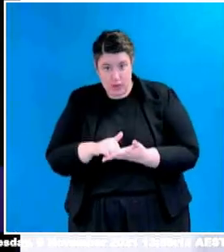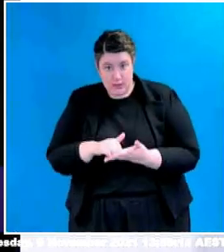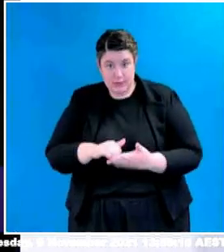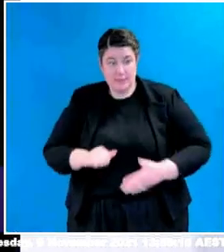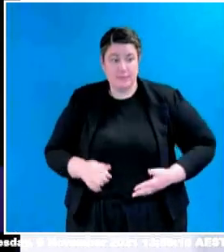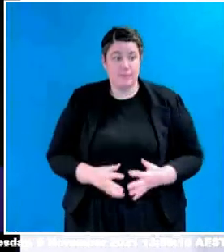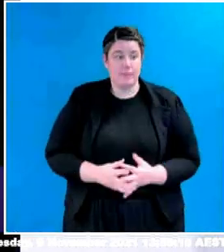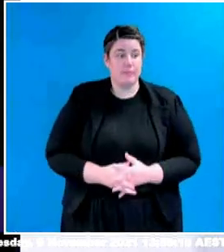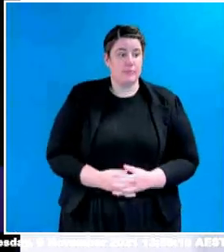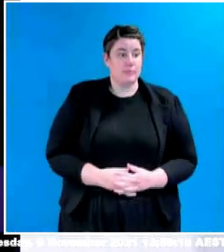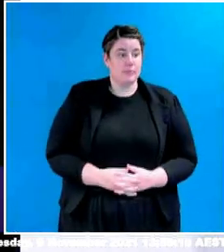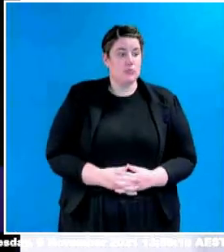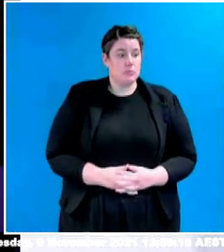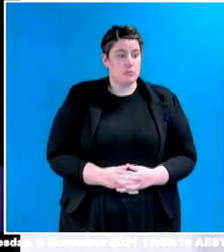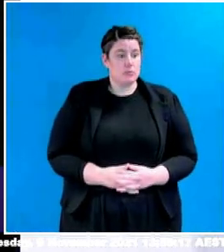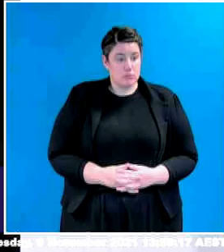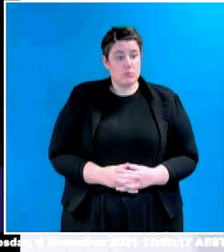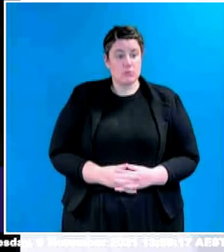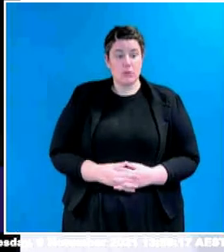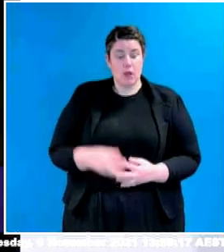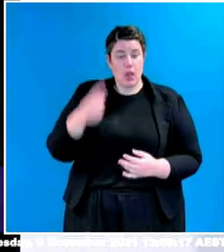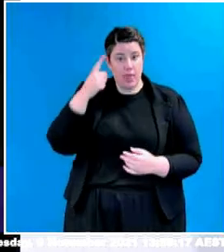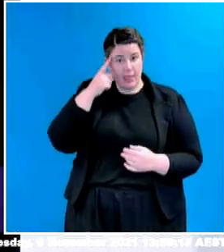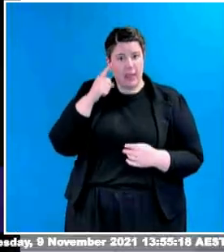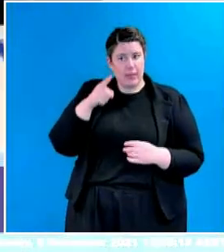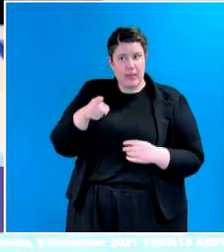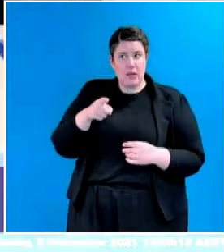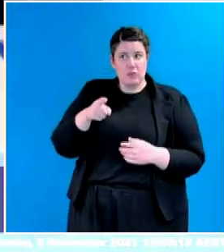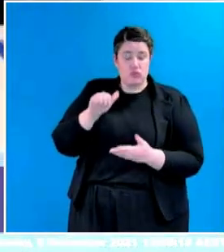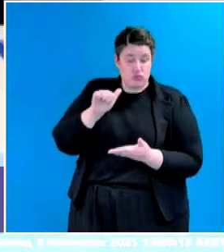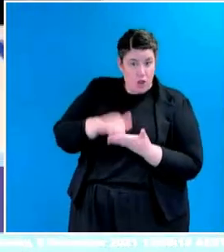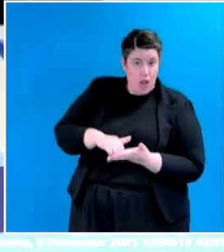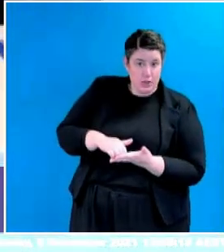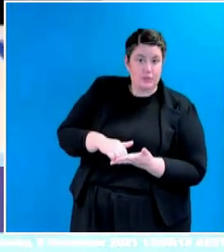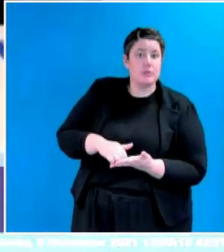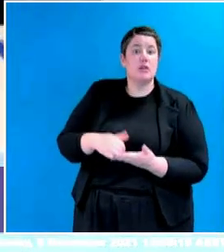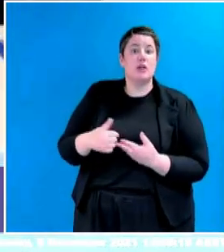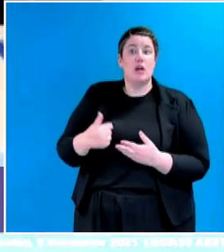I think that's fair. I think it's fair to say I don't deal with it every day.